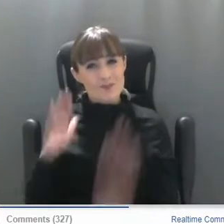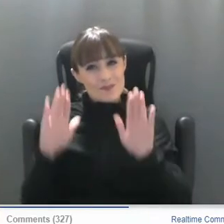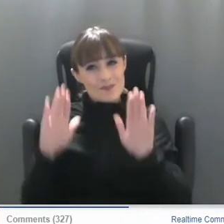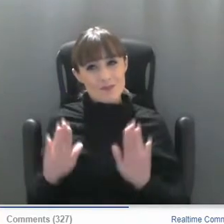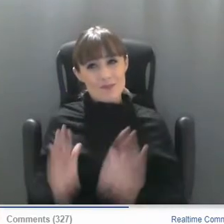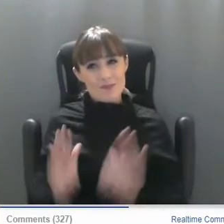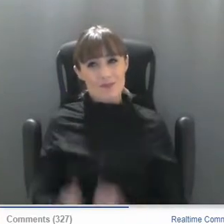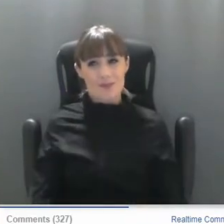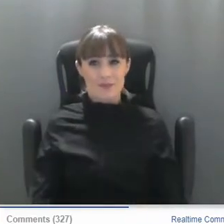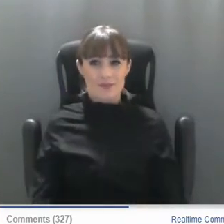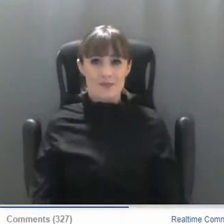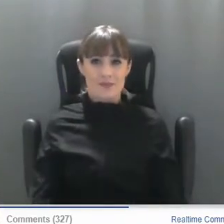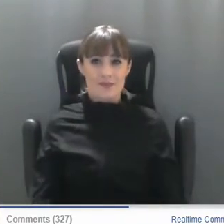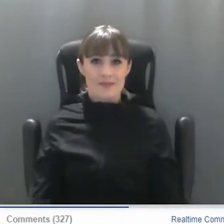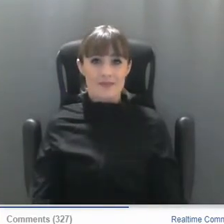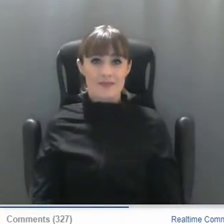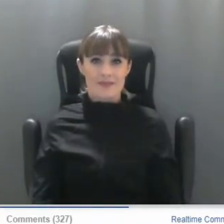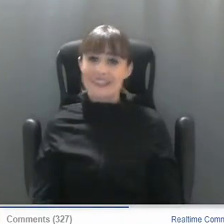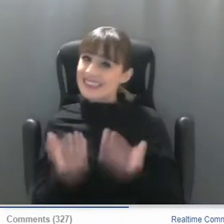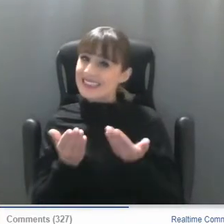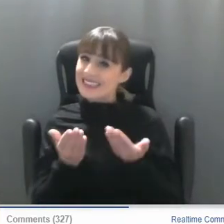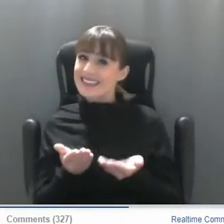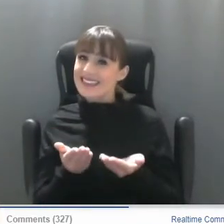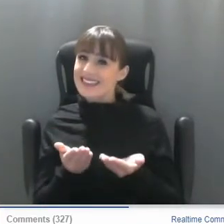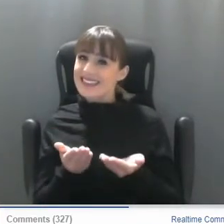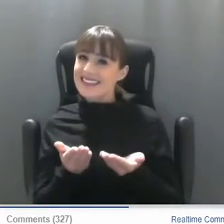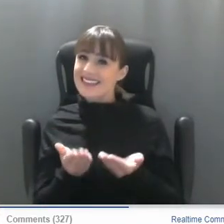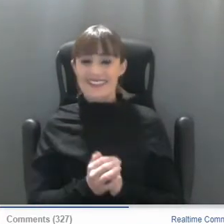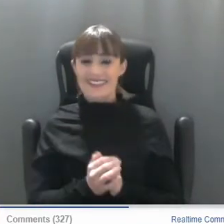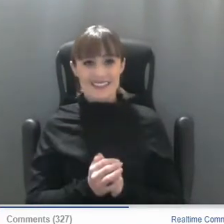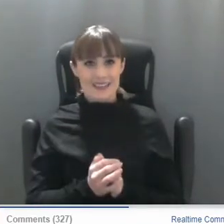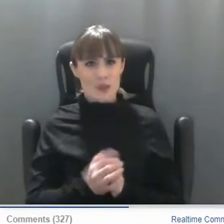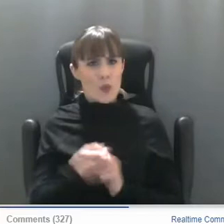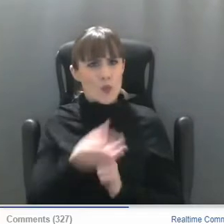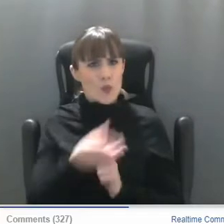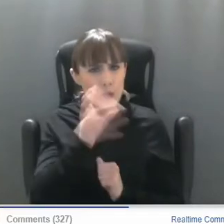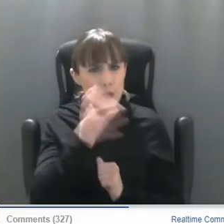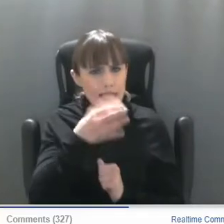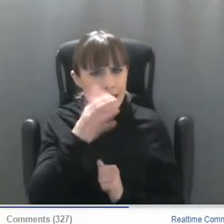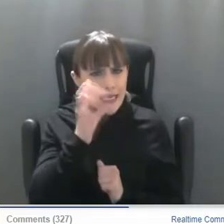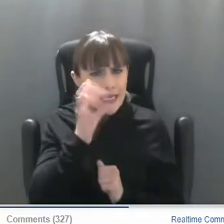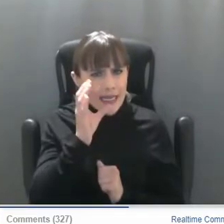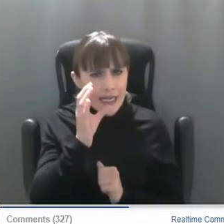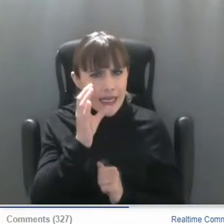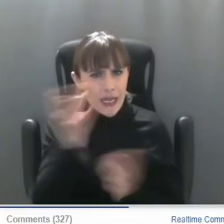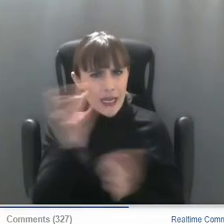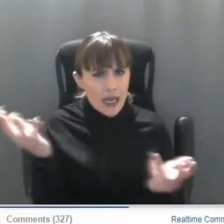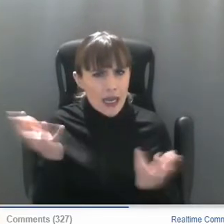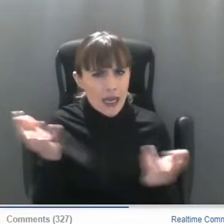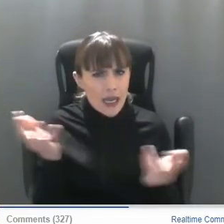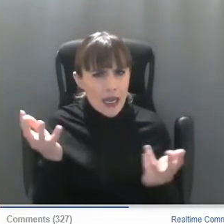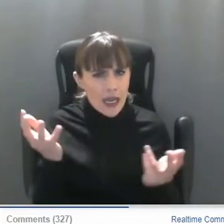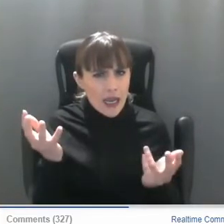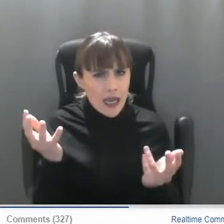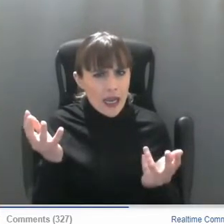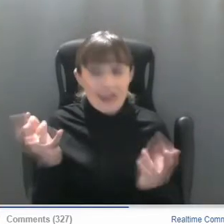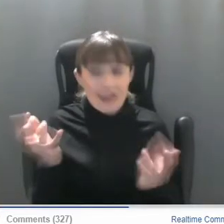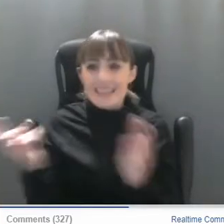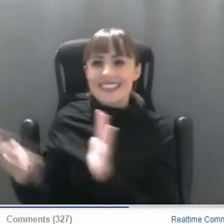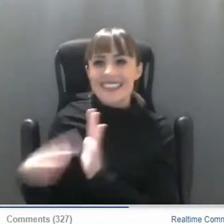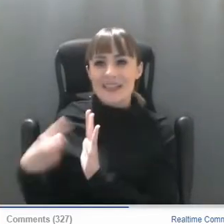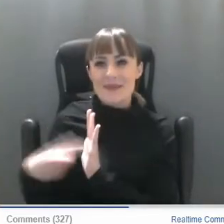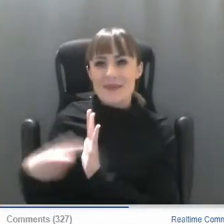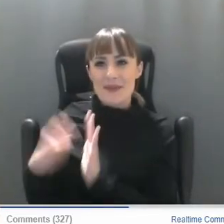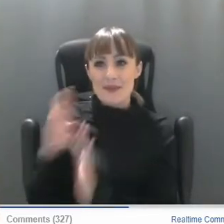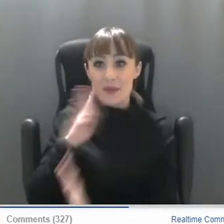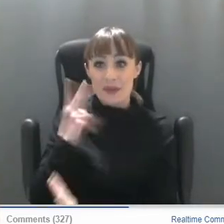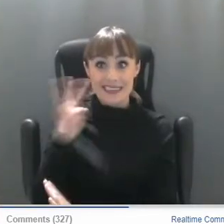There they are! What you drinkin'? So sometimes you guys, you see these things in exhibits and our